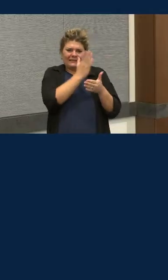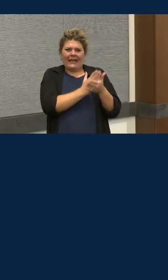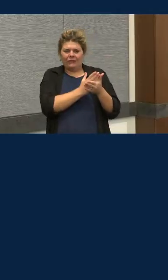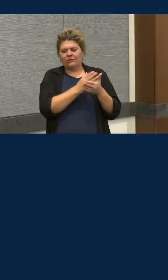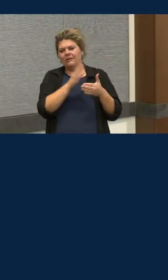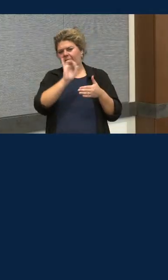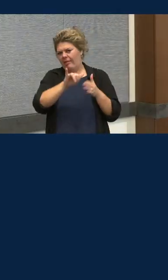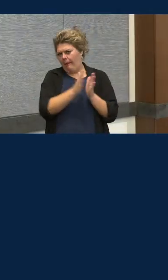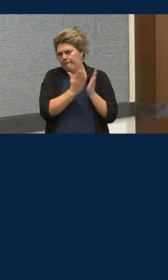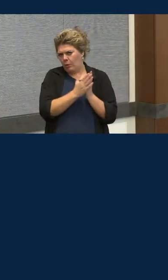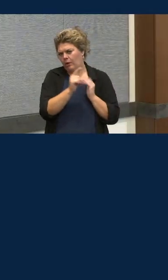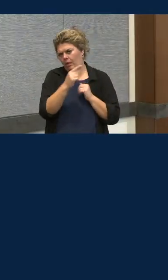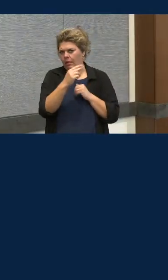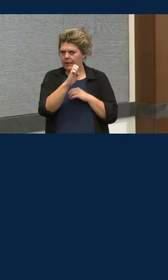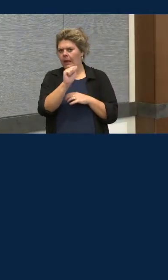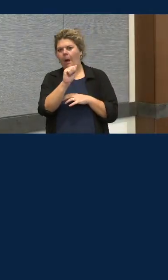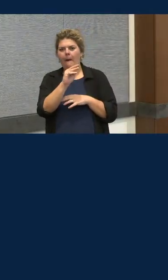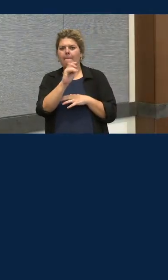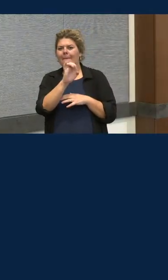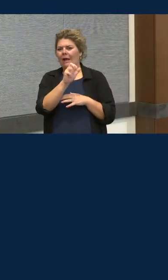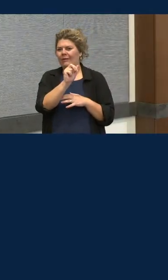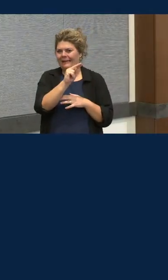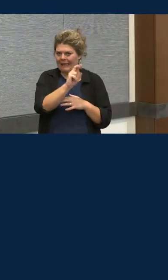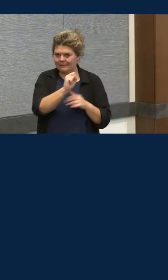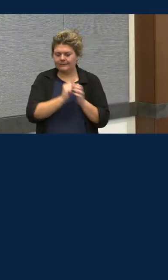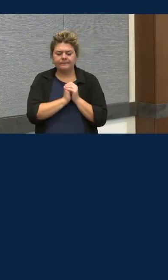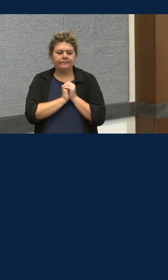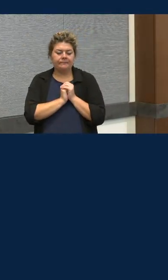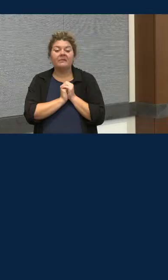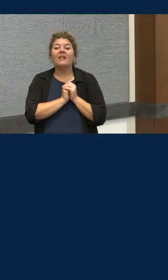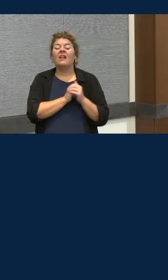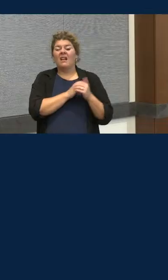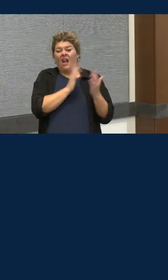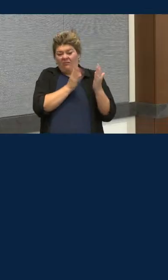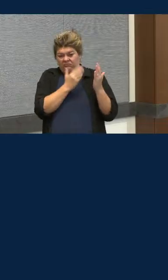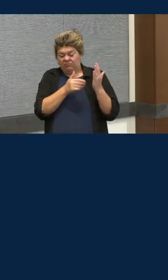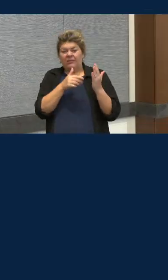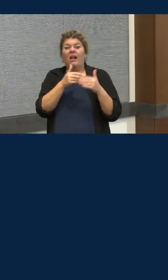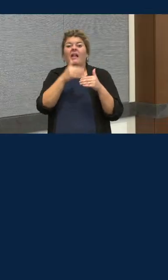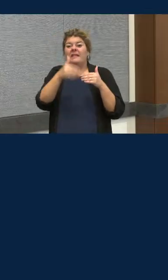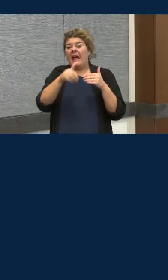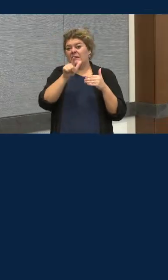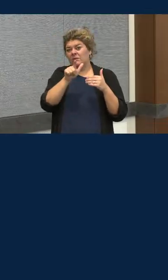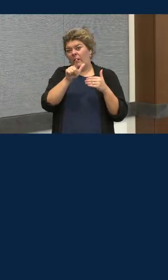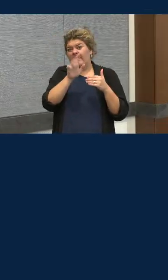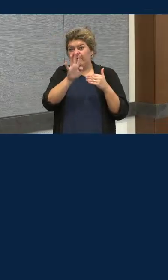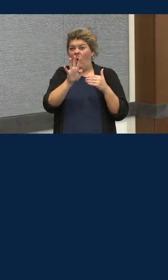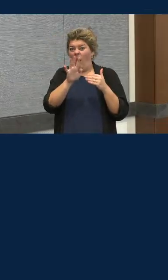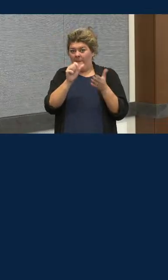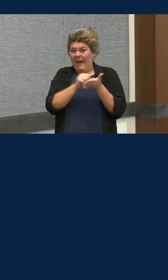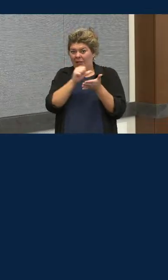Not until another 24 pages does the next photograph of vernacular religion appear. It